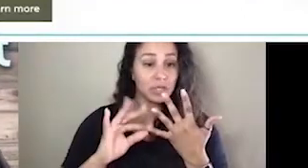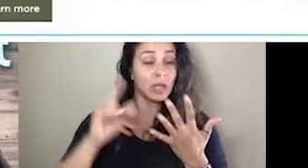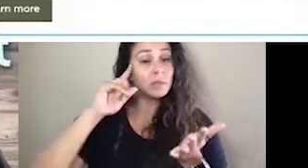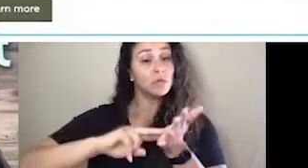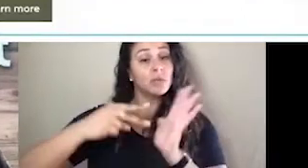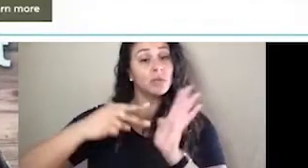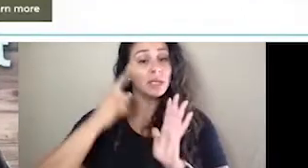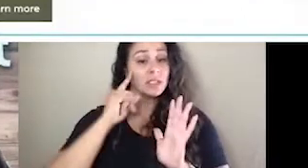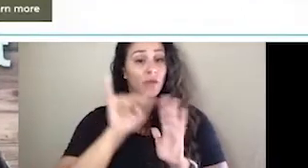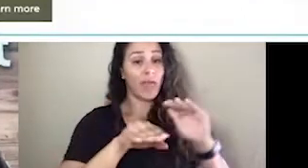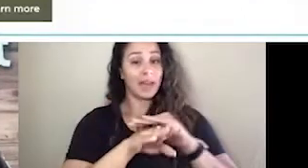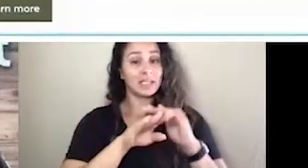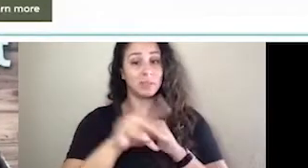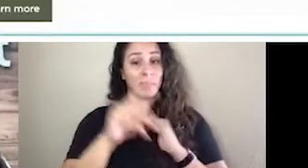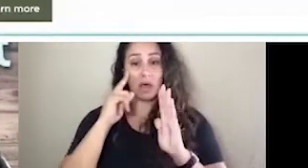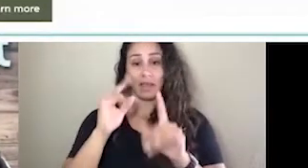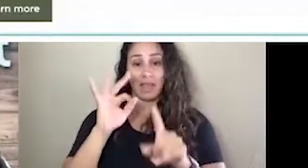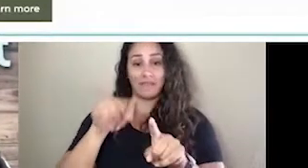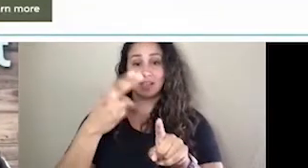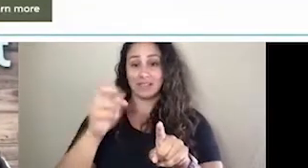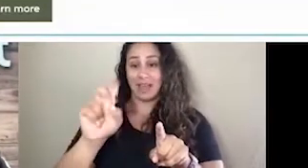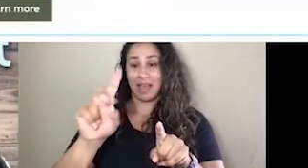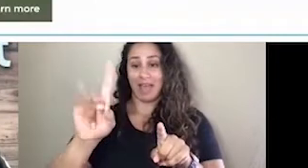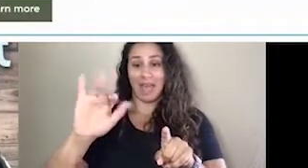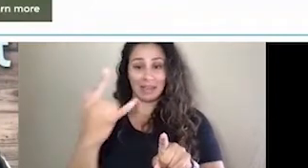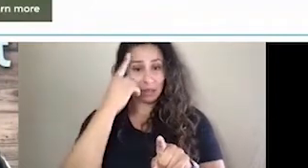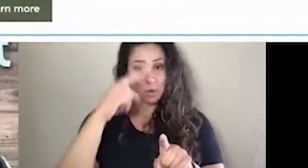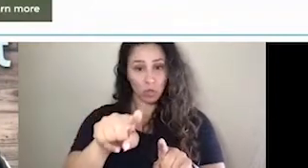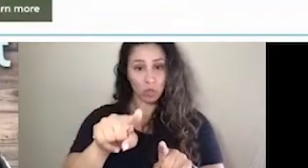OPTIONS AND ADDED AN IMAGE EMOJI OPTION.